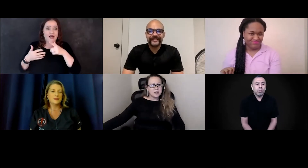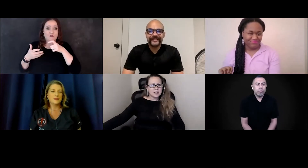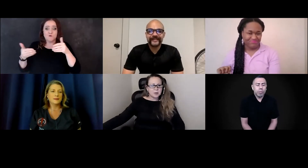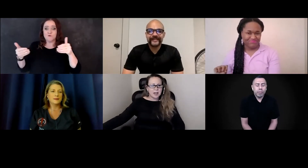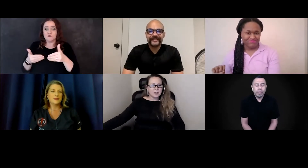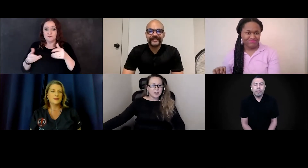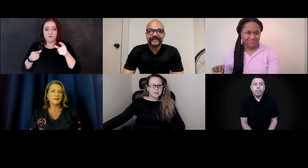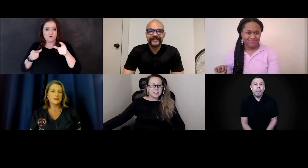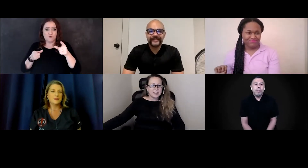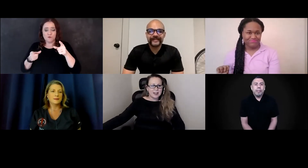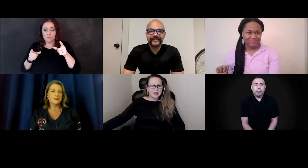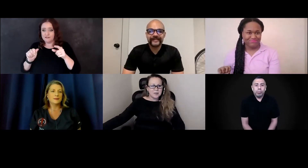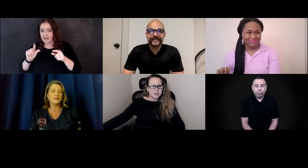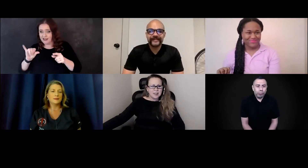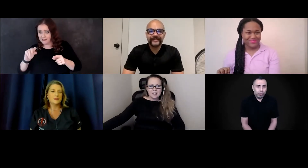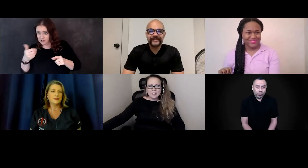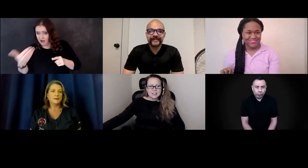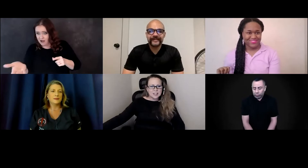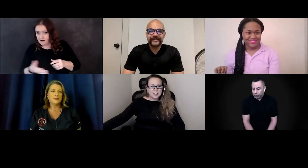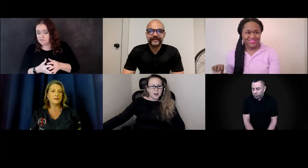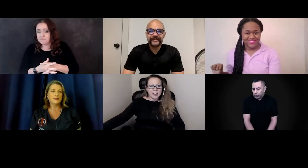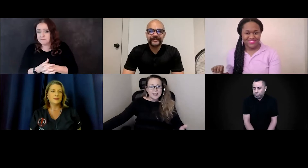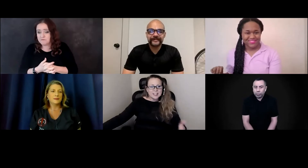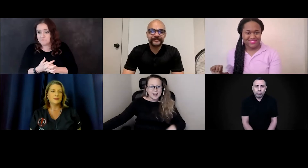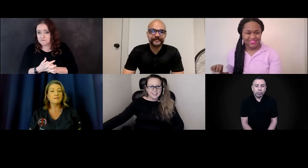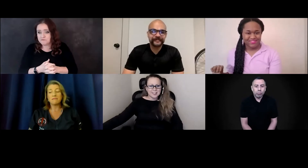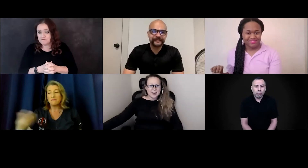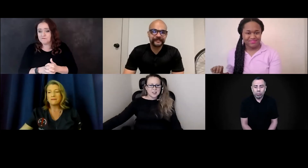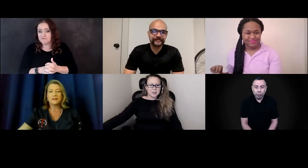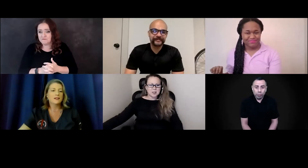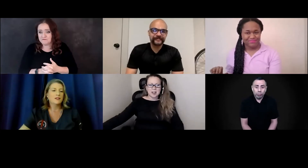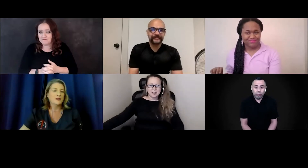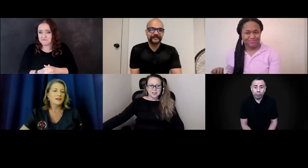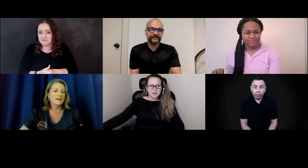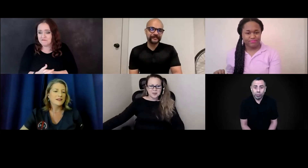Next, we have for you today, Alicia, go ahead and introduce yourself.